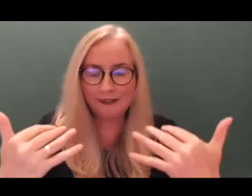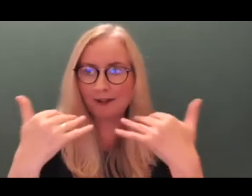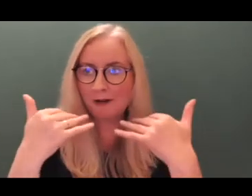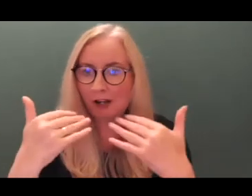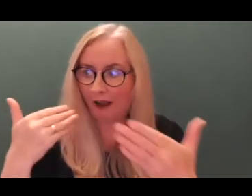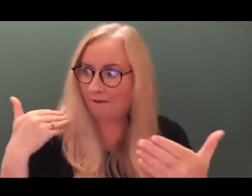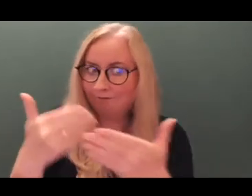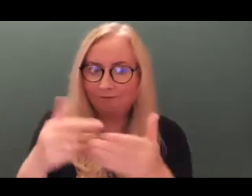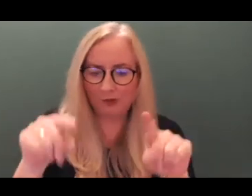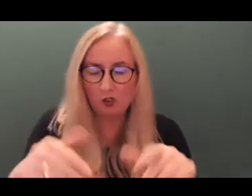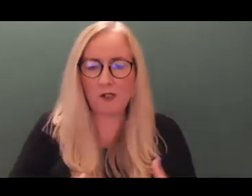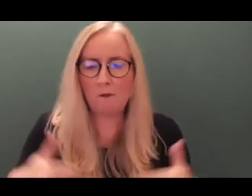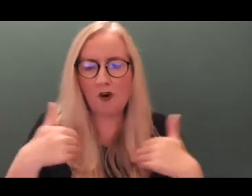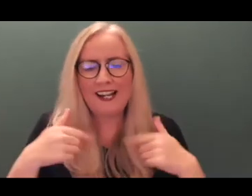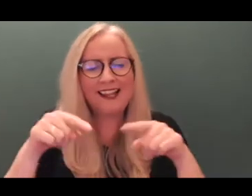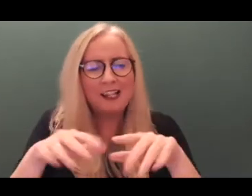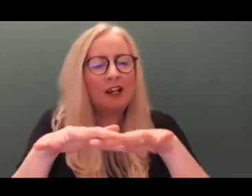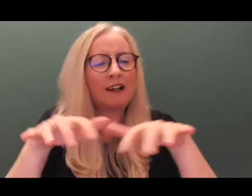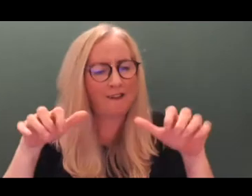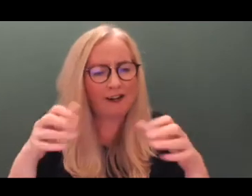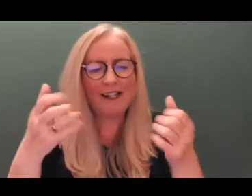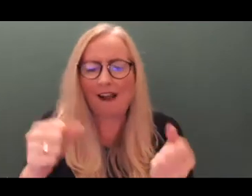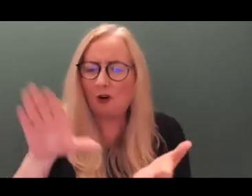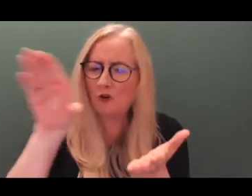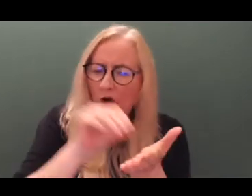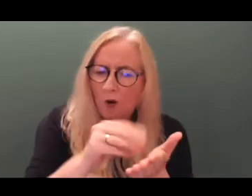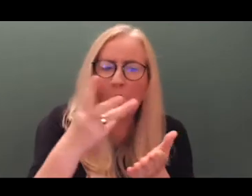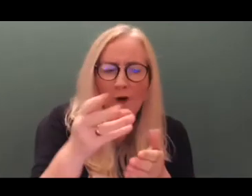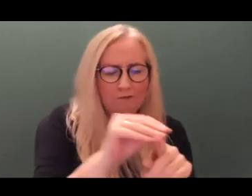that this conference is being recorded and will be up on our website in the coming weeks.